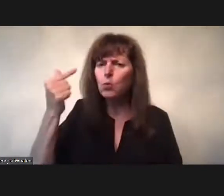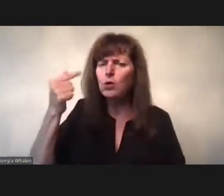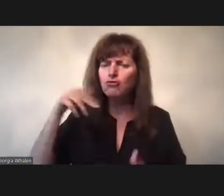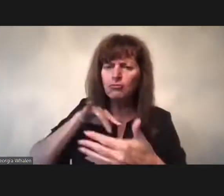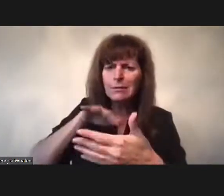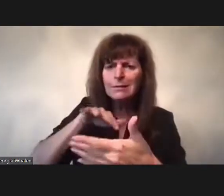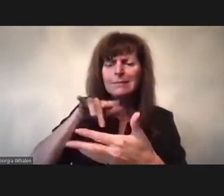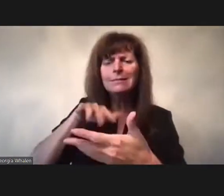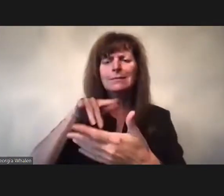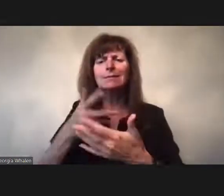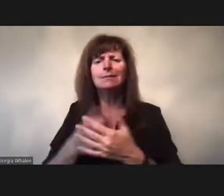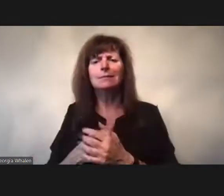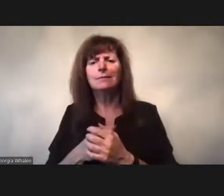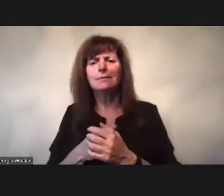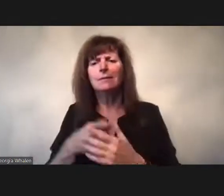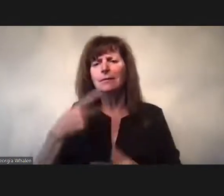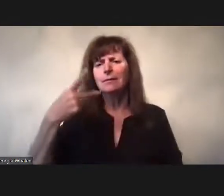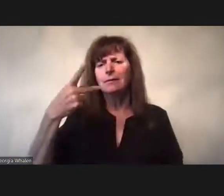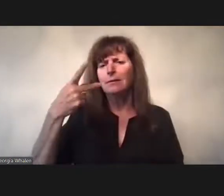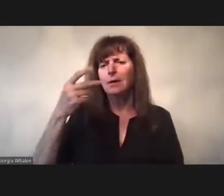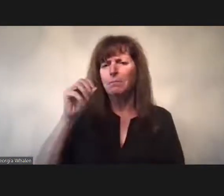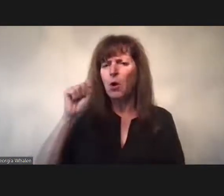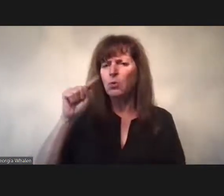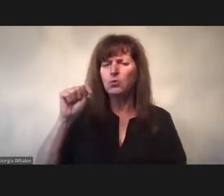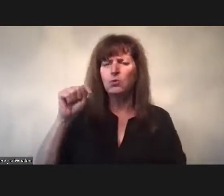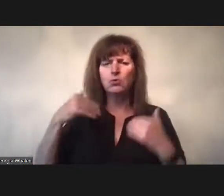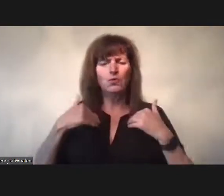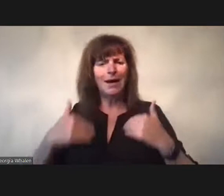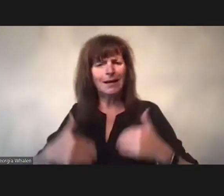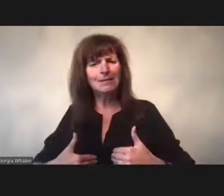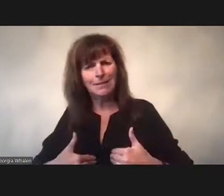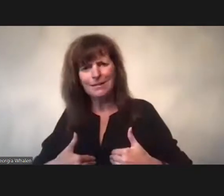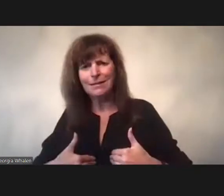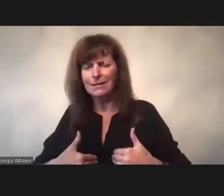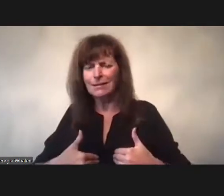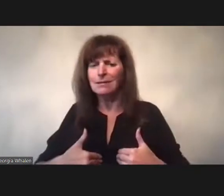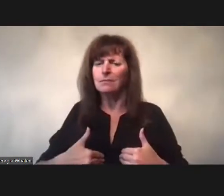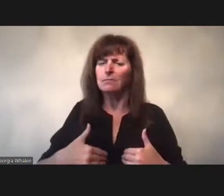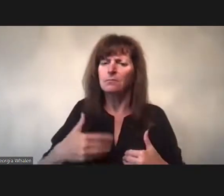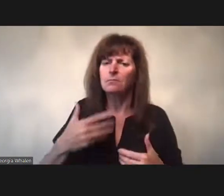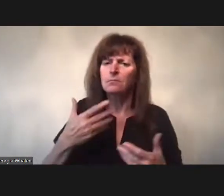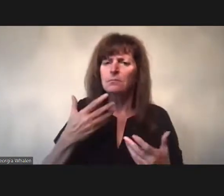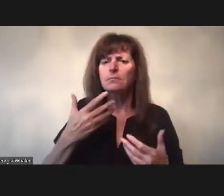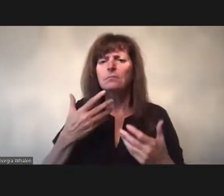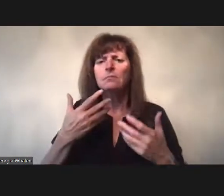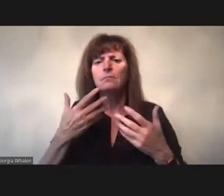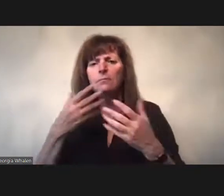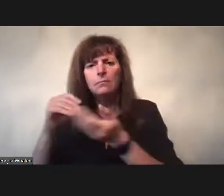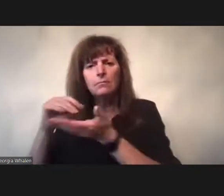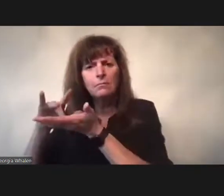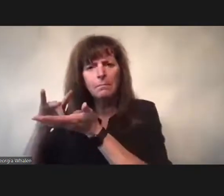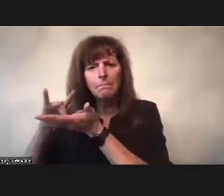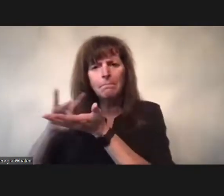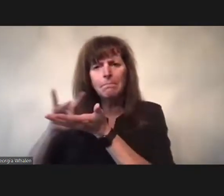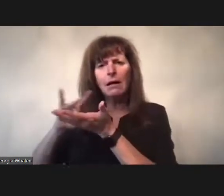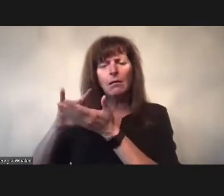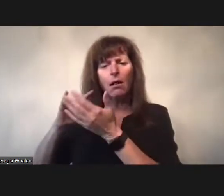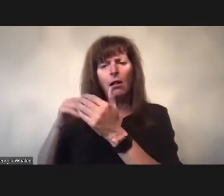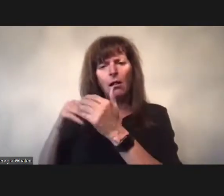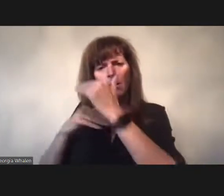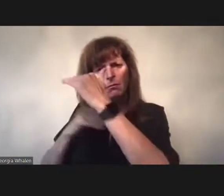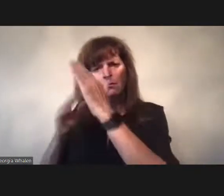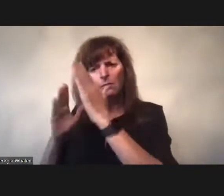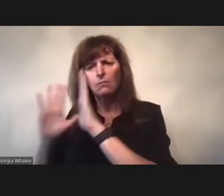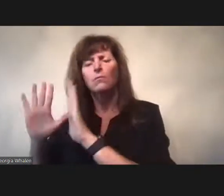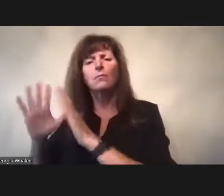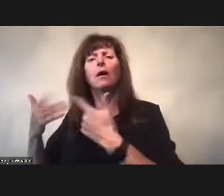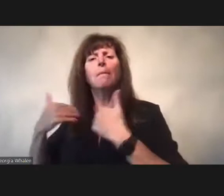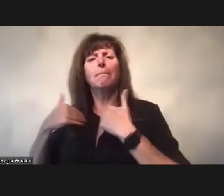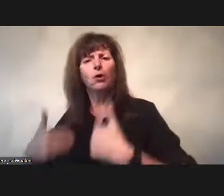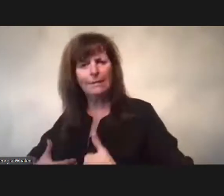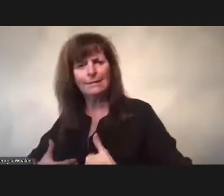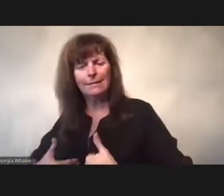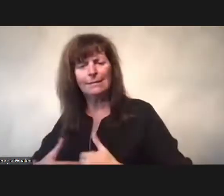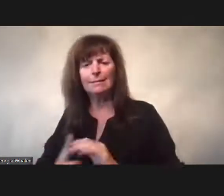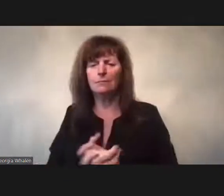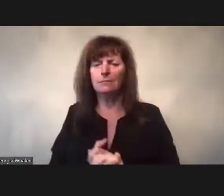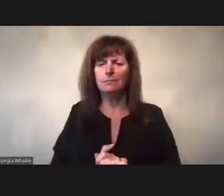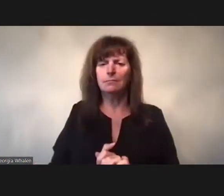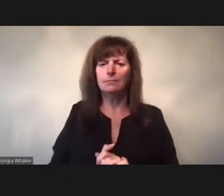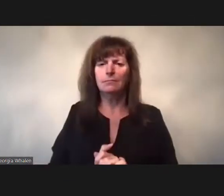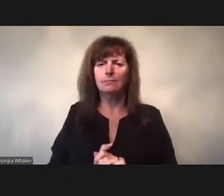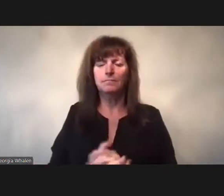Joao is a senior lecturer in history of modern ad contmepory art and visual culture t the University of Exeter, UK.